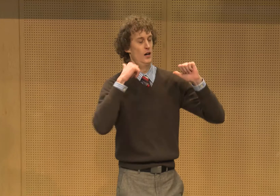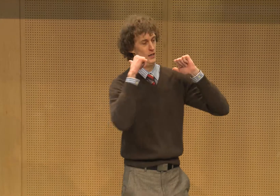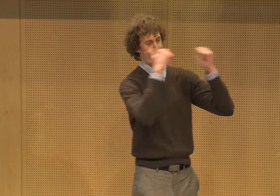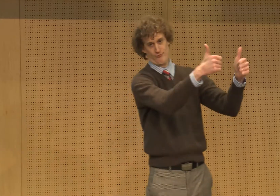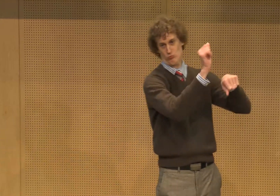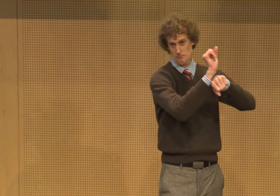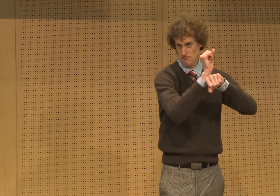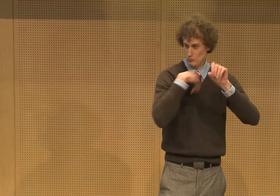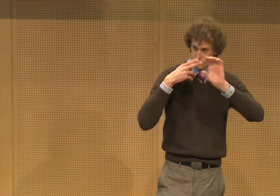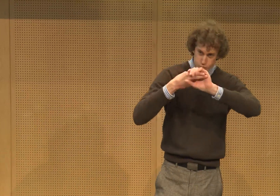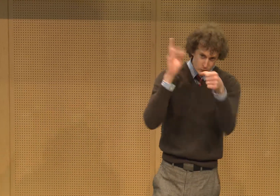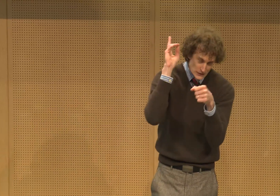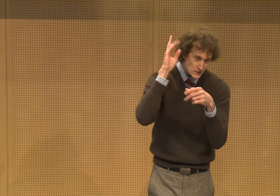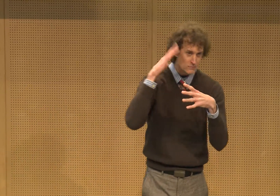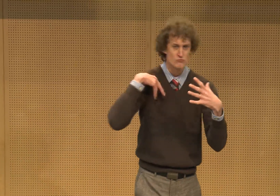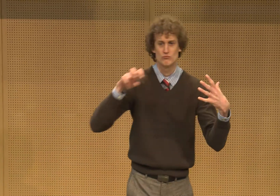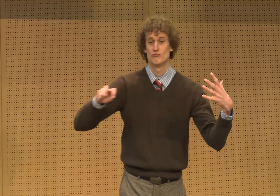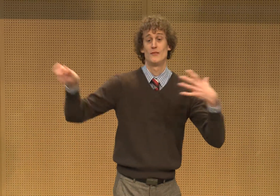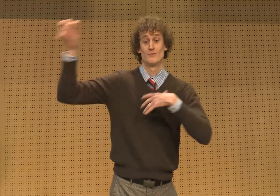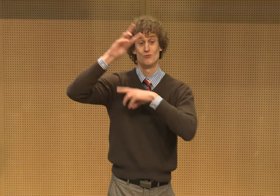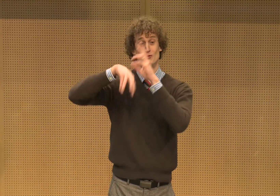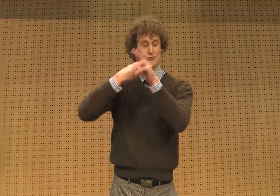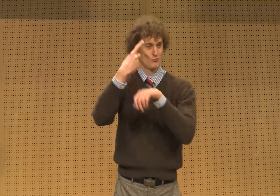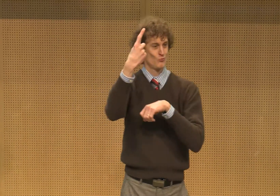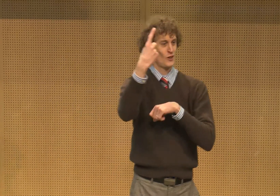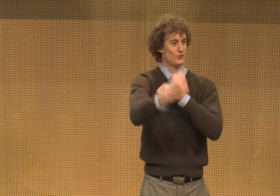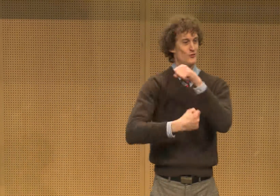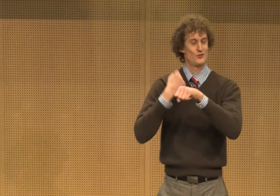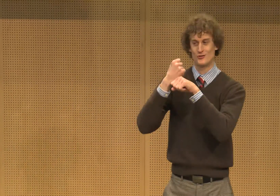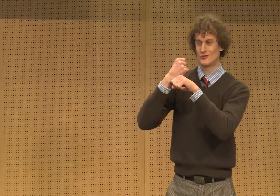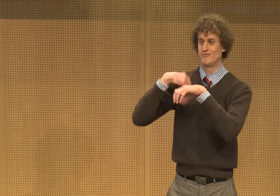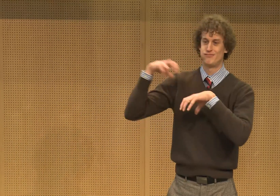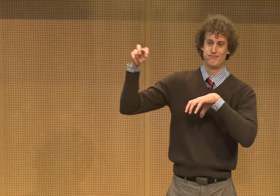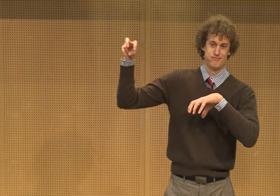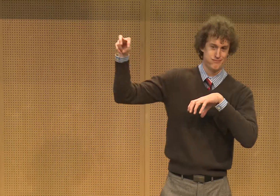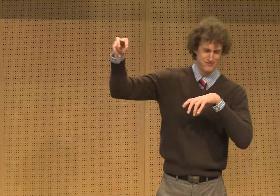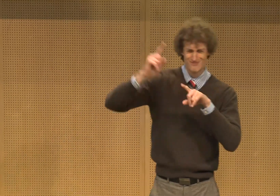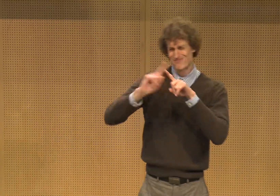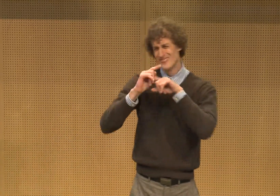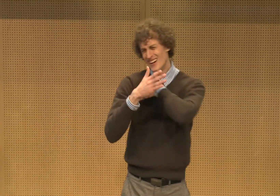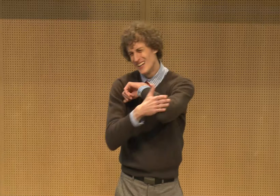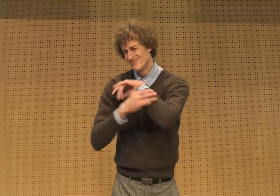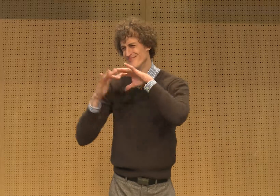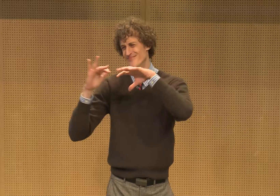So I decided to quit work and travel the world for a year.